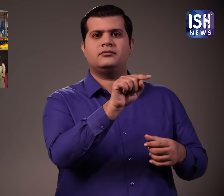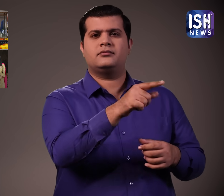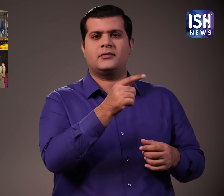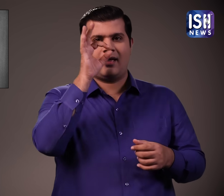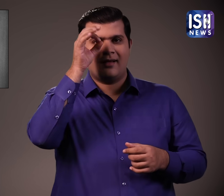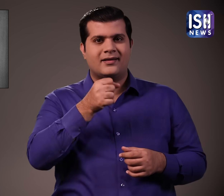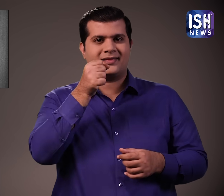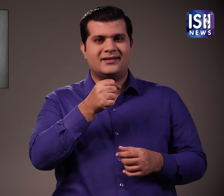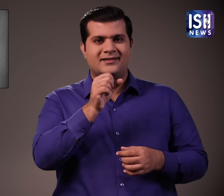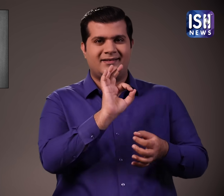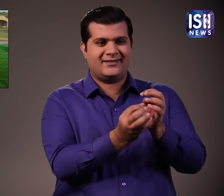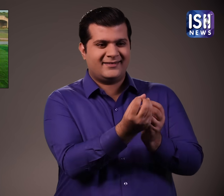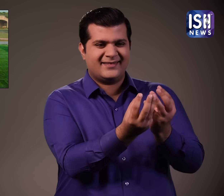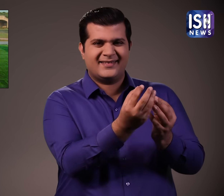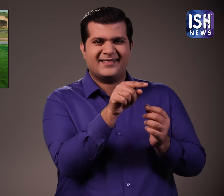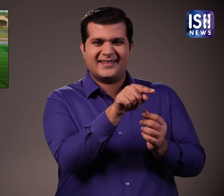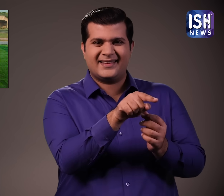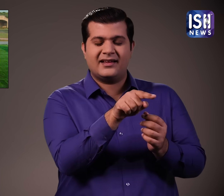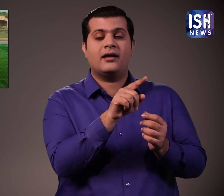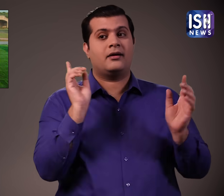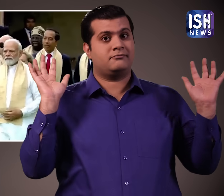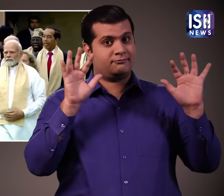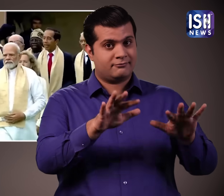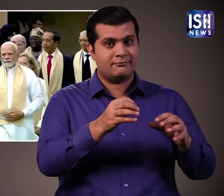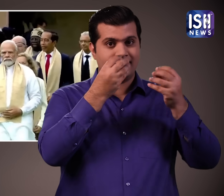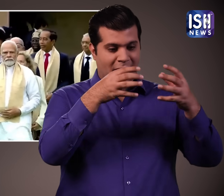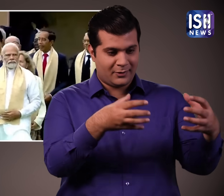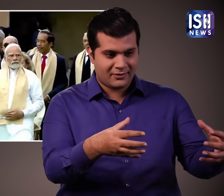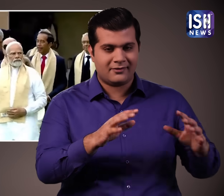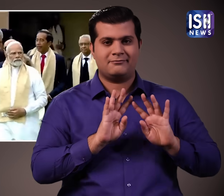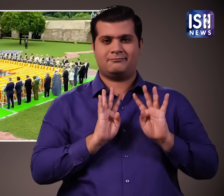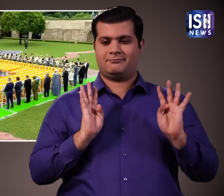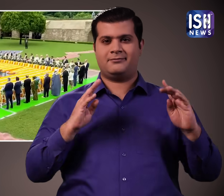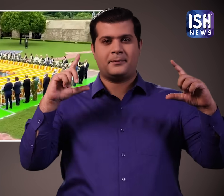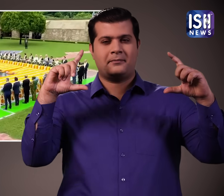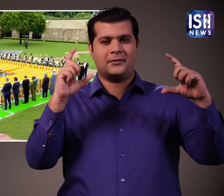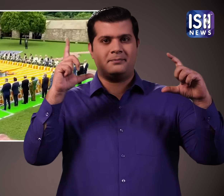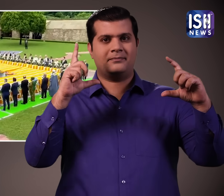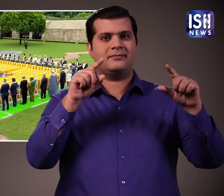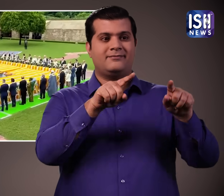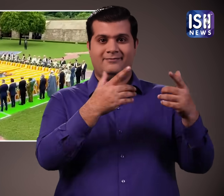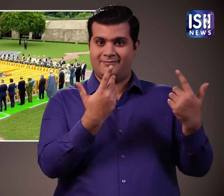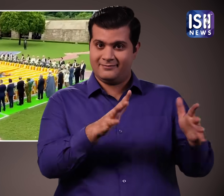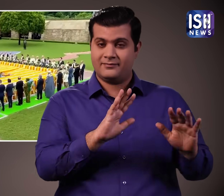visited Rajghat, Mahatma Gandhi's memorial. The leaders paid homage by placing wreaths around the memorial and posed for pictures.